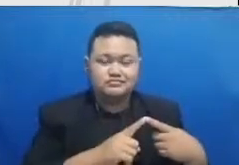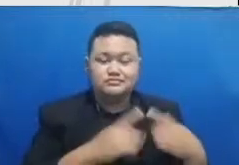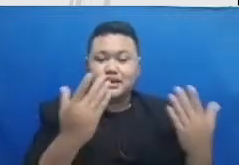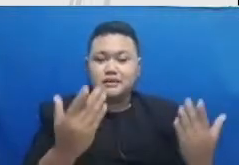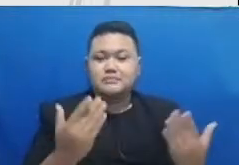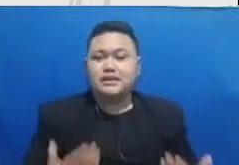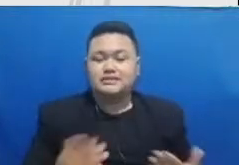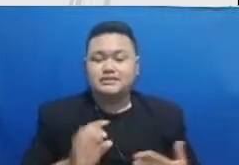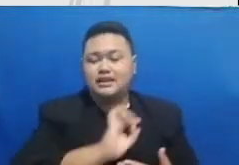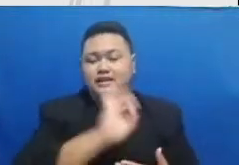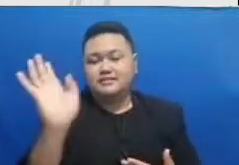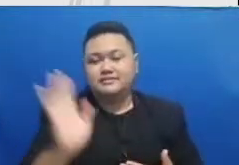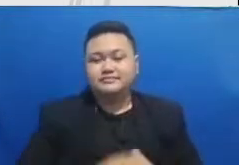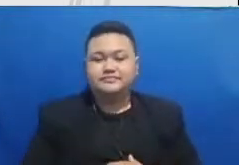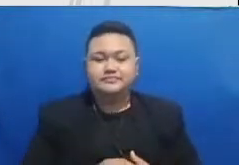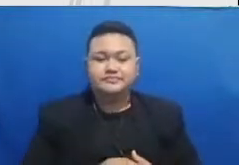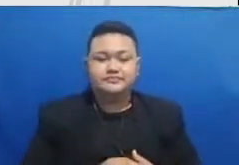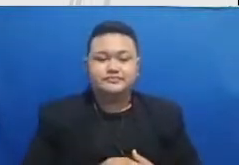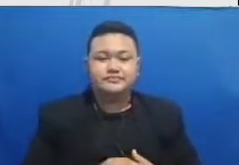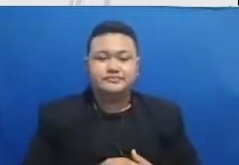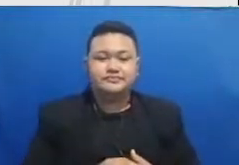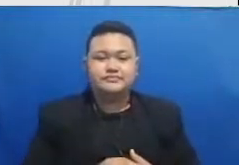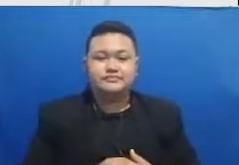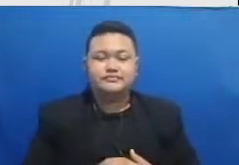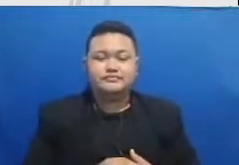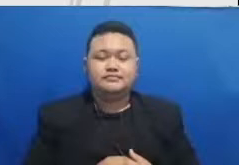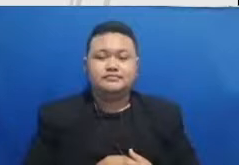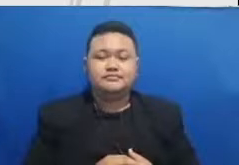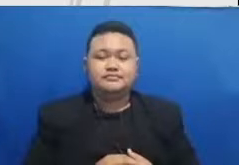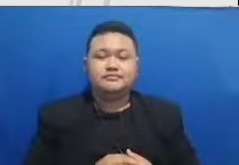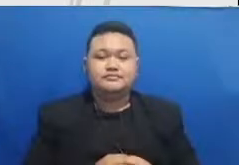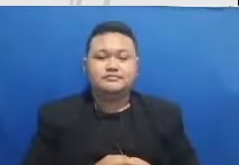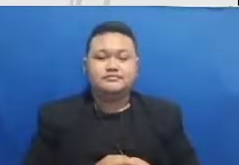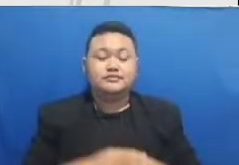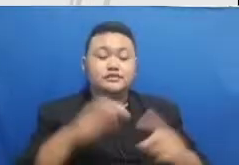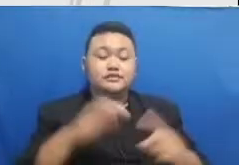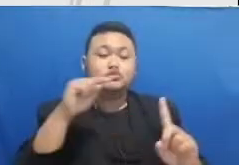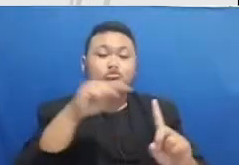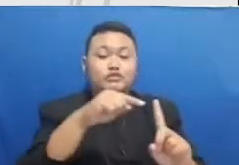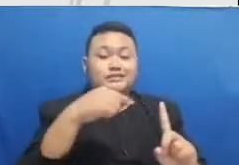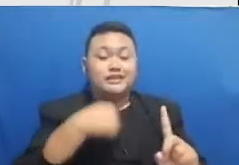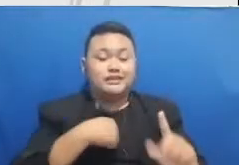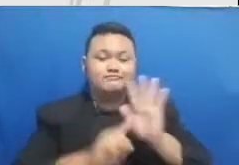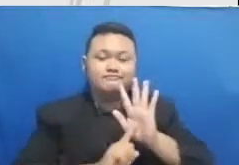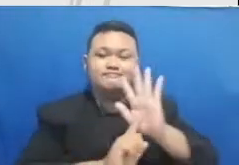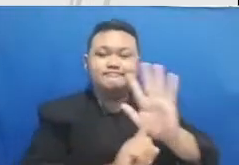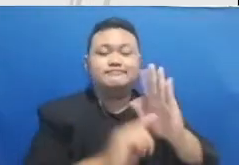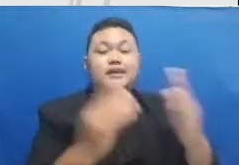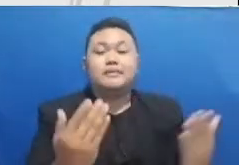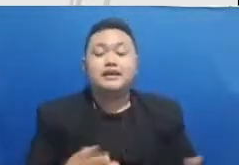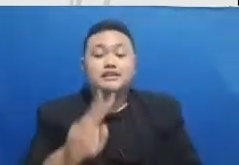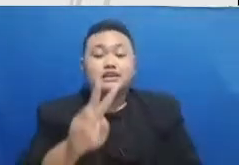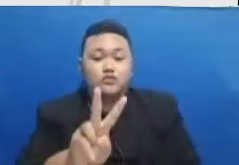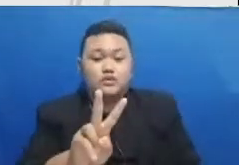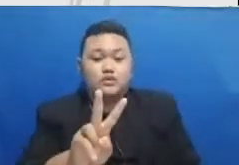My goal in introducing this second application is to strengthen the appreciation of Mr.